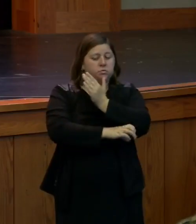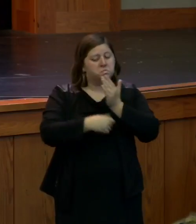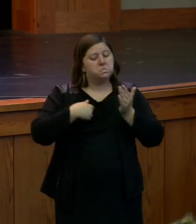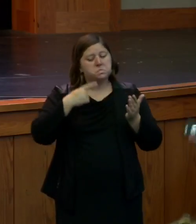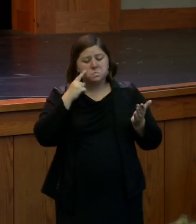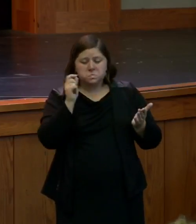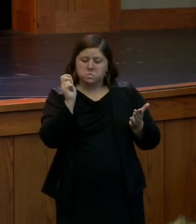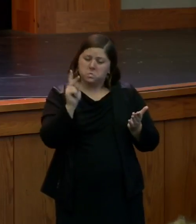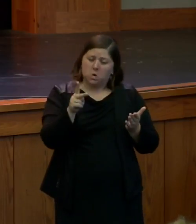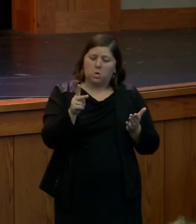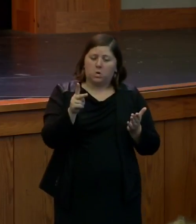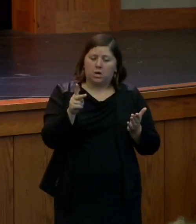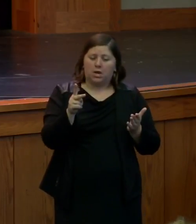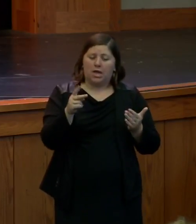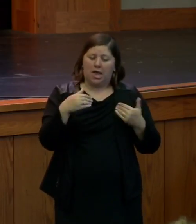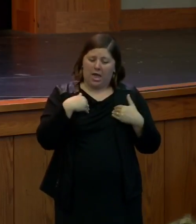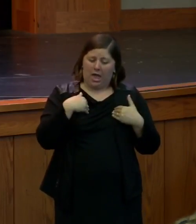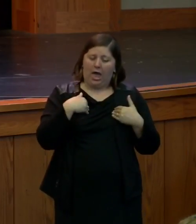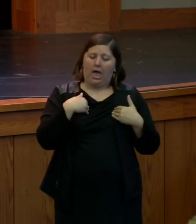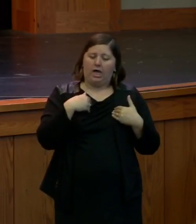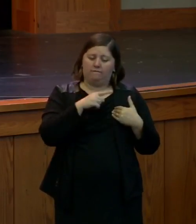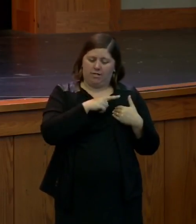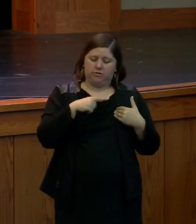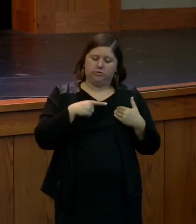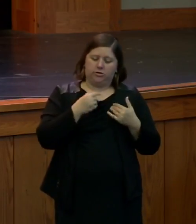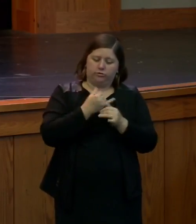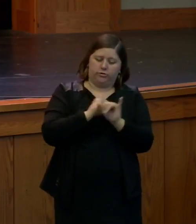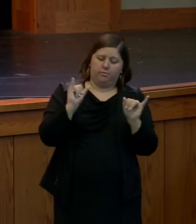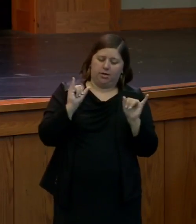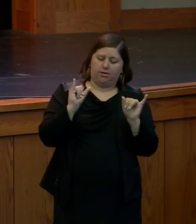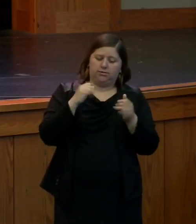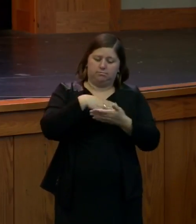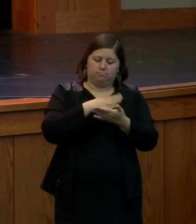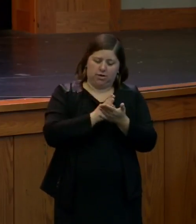OURSELVES LEGISLATIVE AUTONOMY AND BUDGET AUTONOMY BUT THE